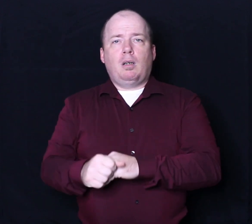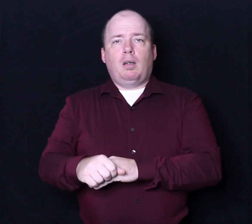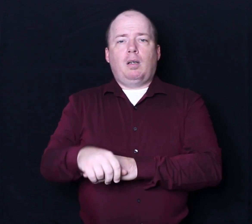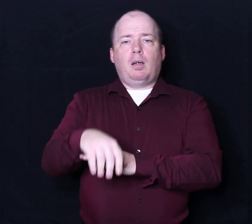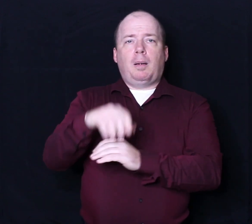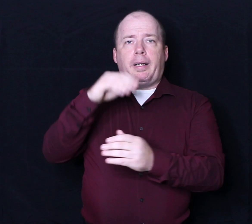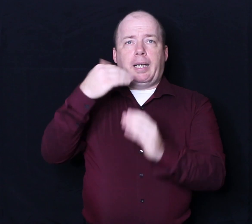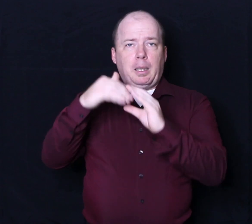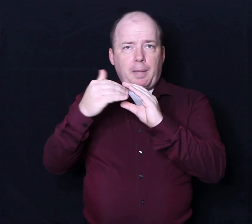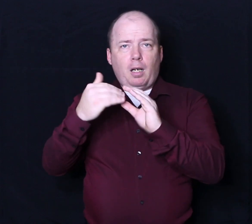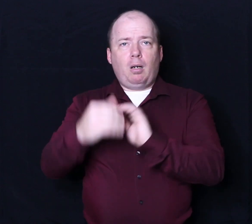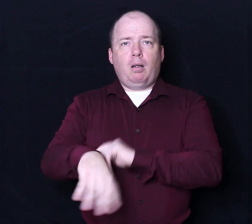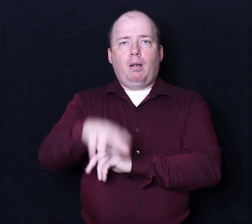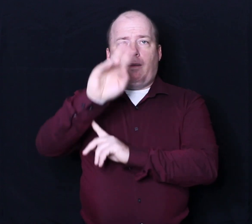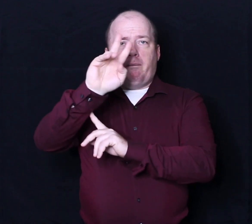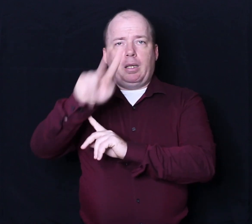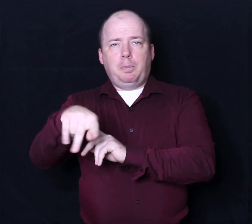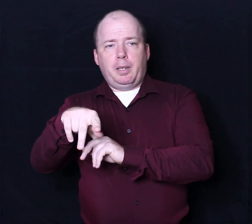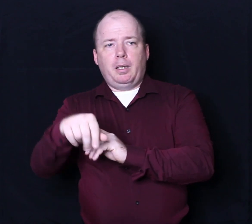such as through VP or email.